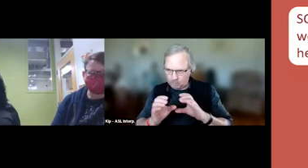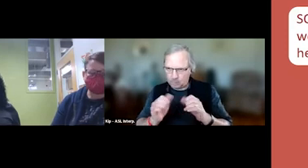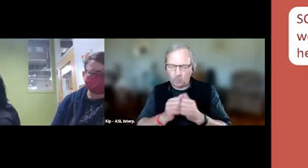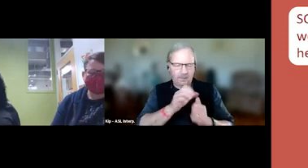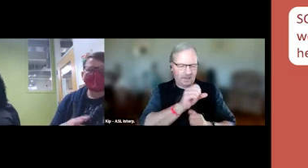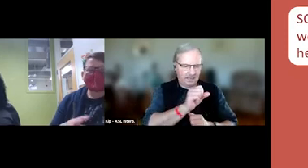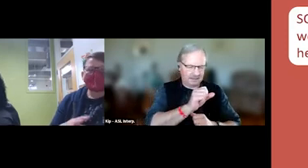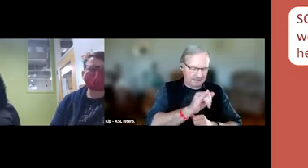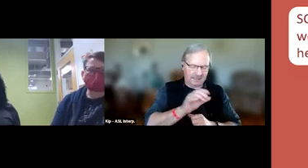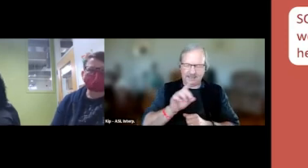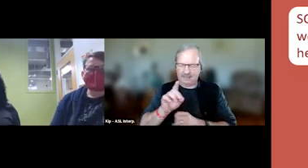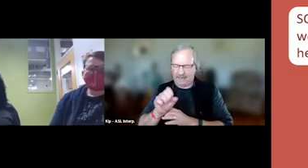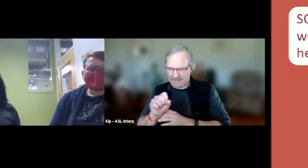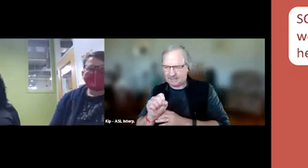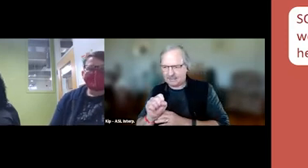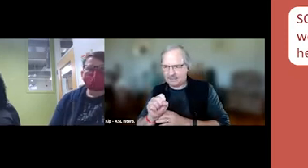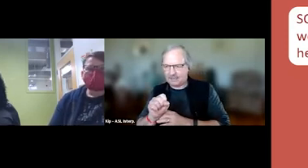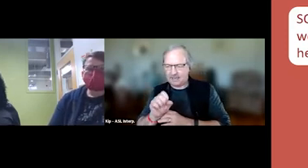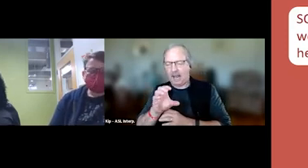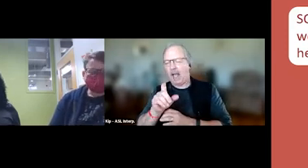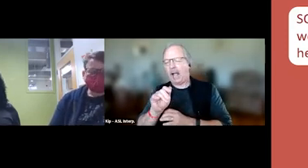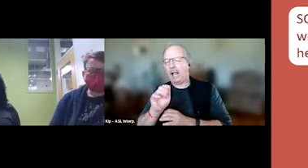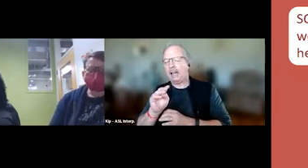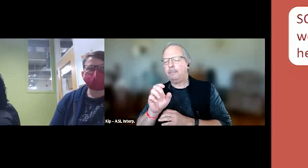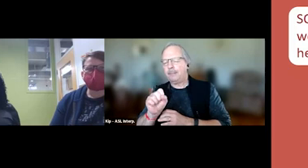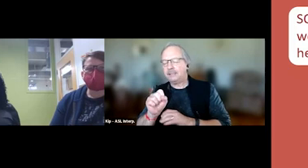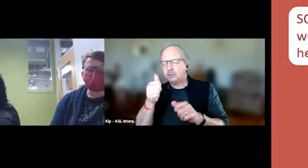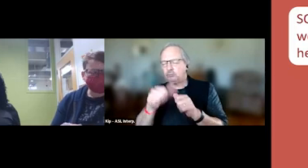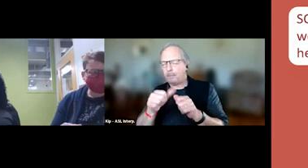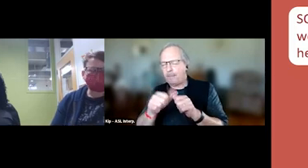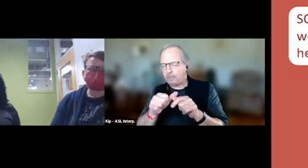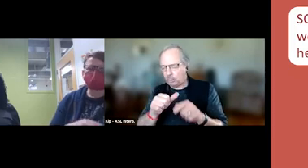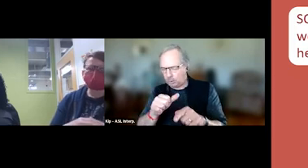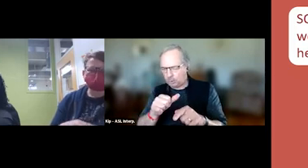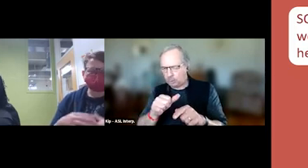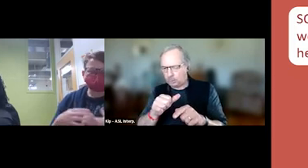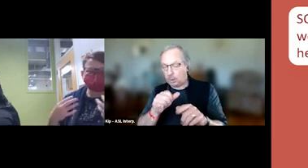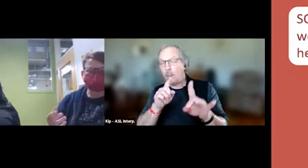and medical providers and claimants. And then just remembering ultimate goal is to link